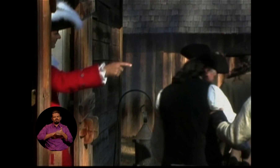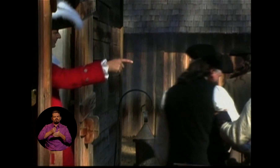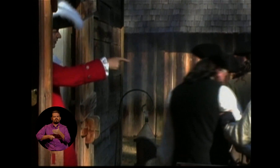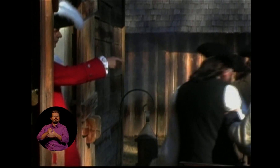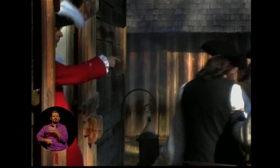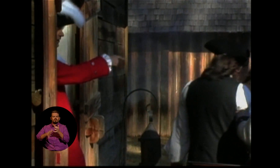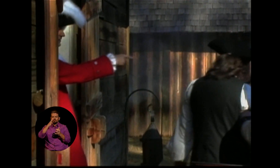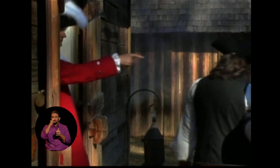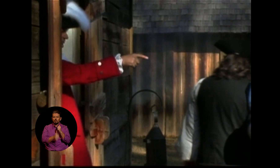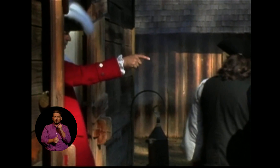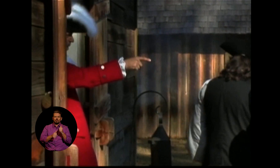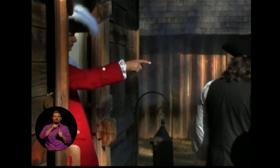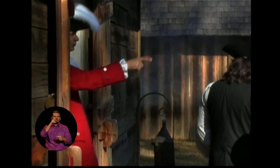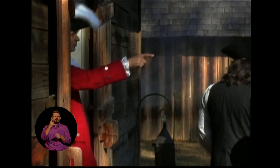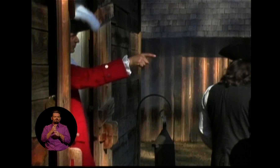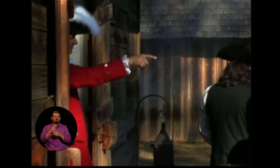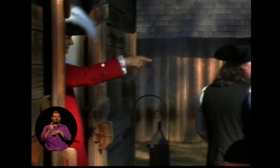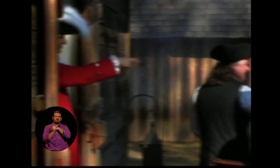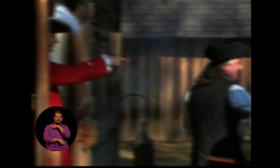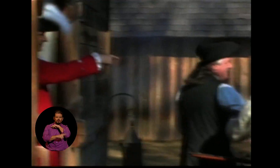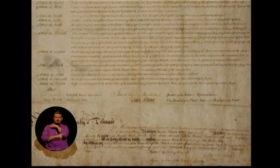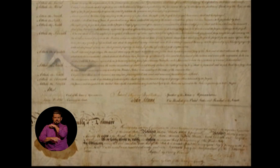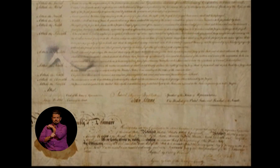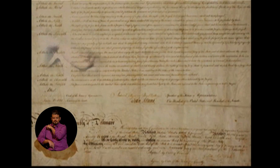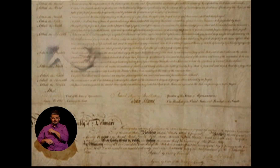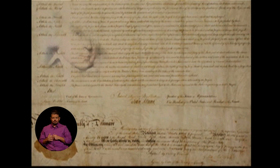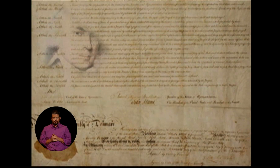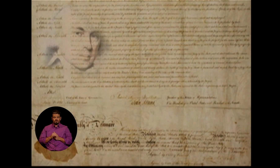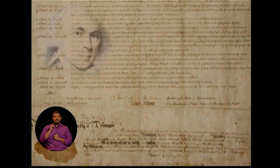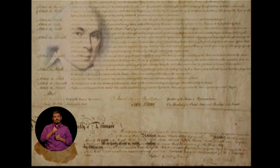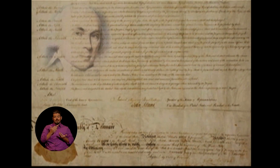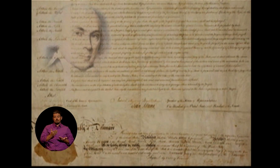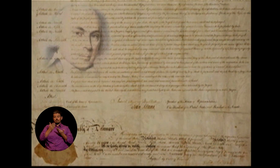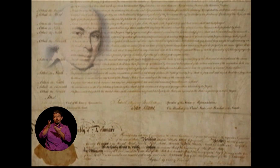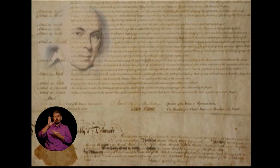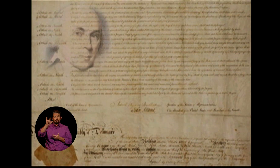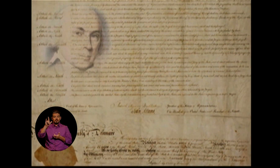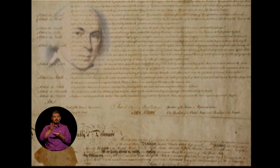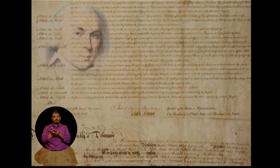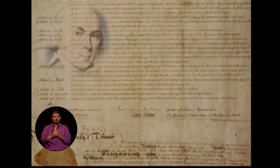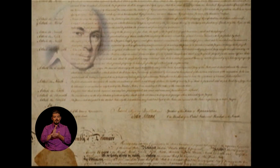AND UNUSUAL PUNISHMENTS. WITH THE PROPOSED BILL OF RIGHTS,